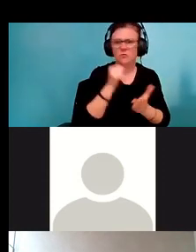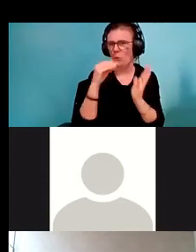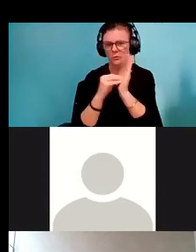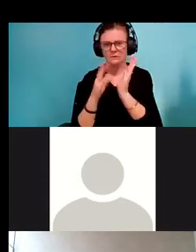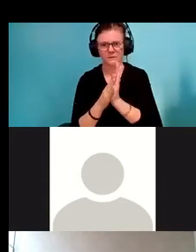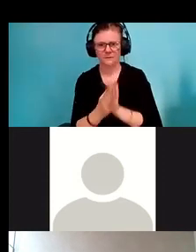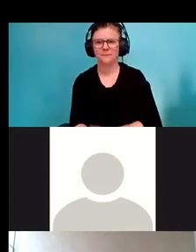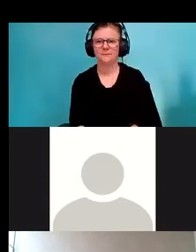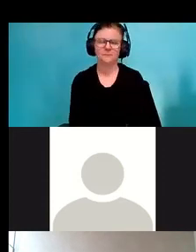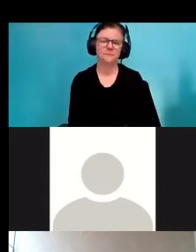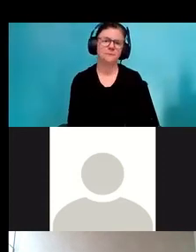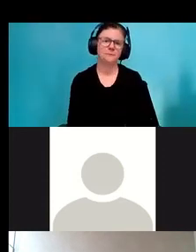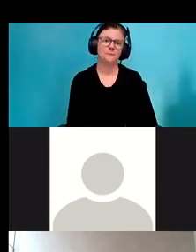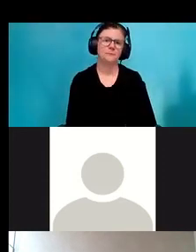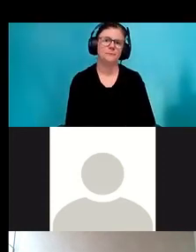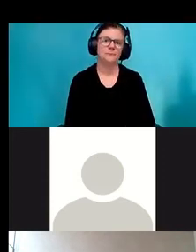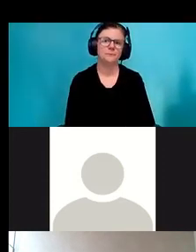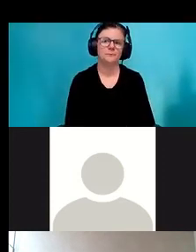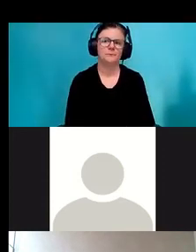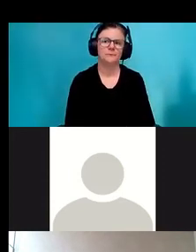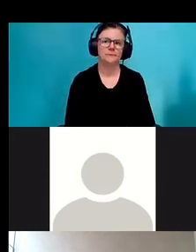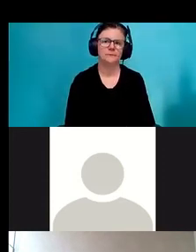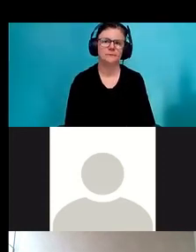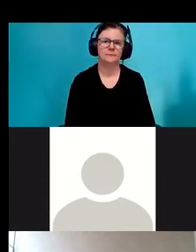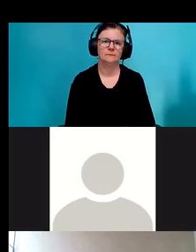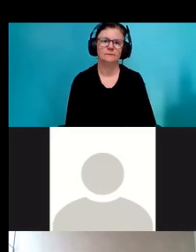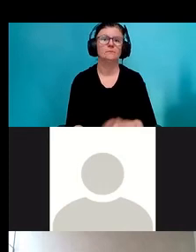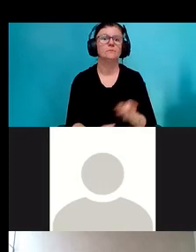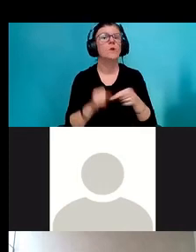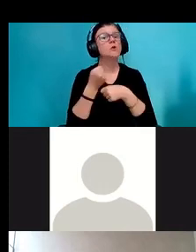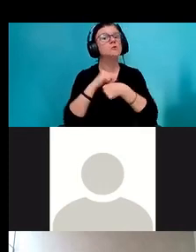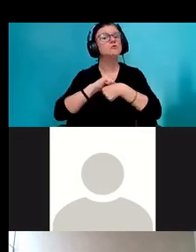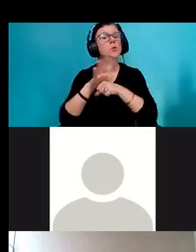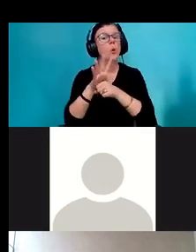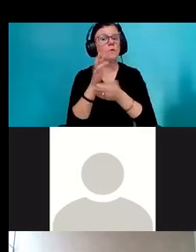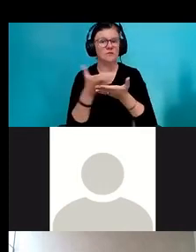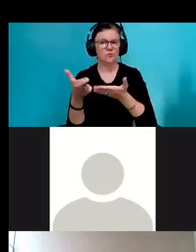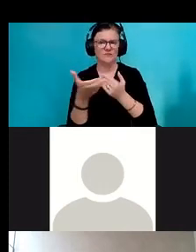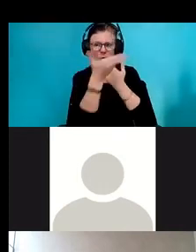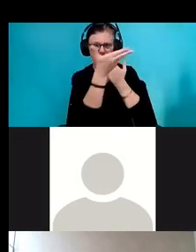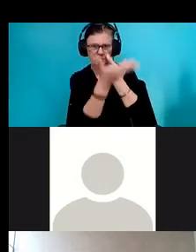And then we want to just share some COVID-19 resources with you.